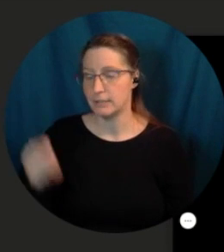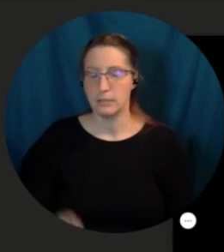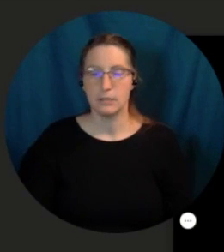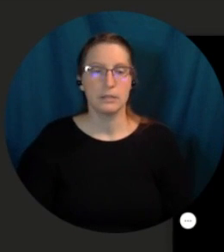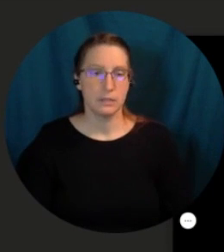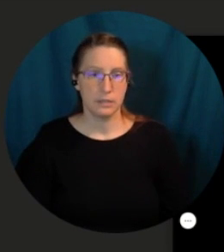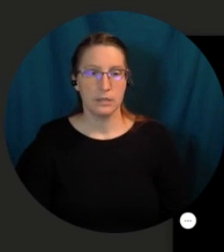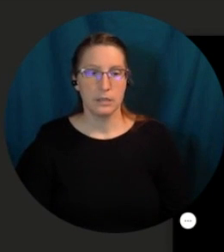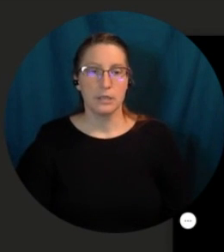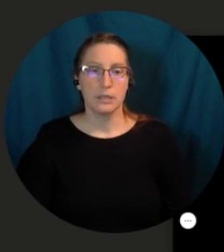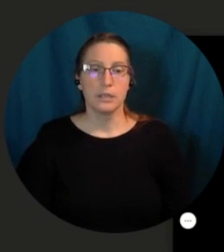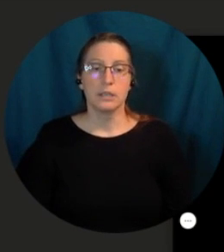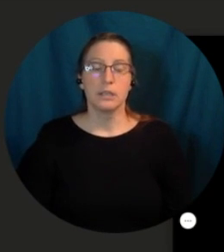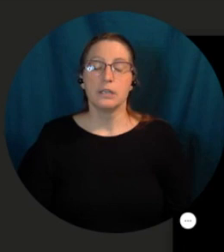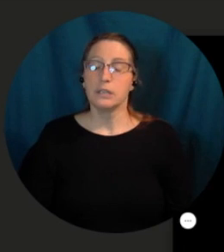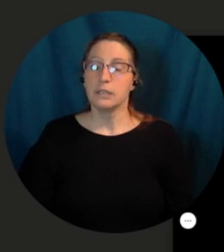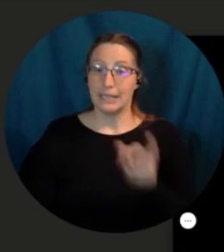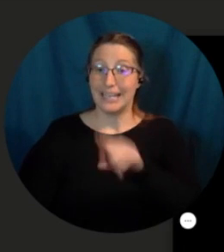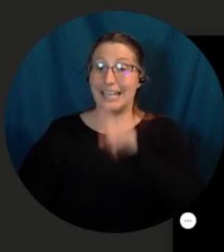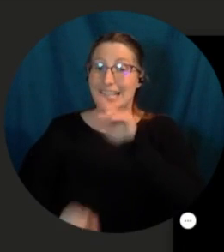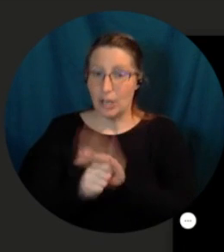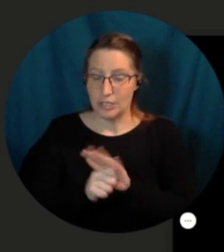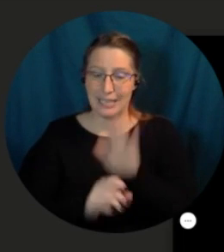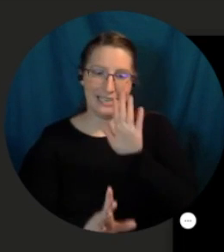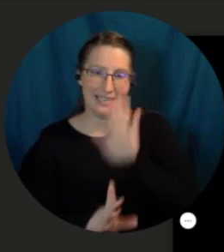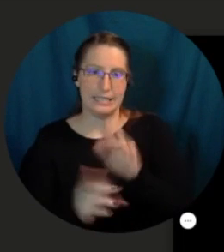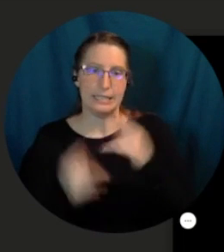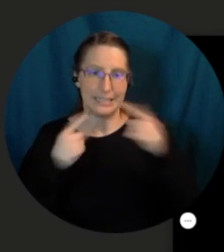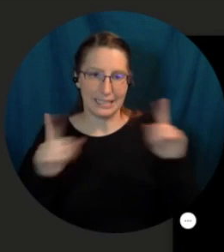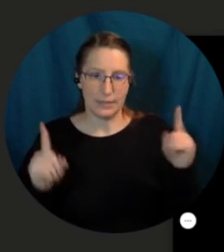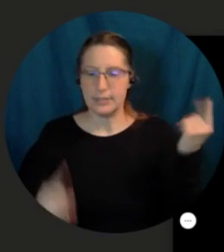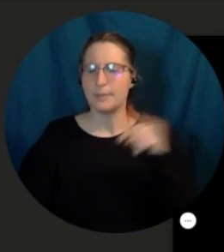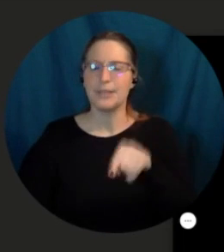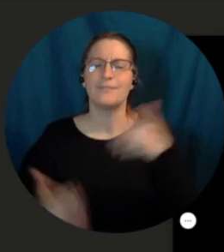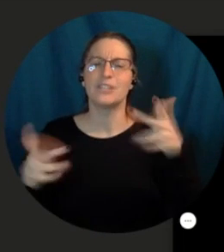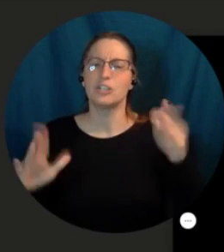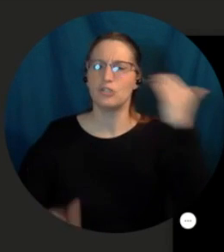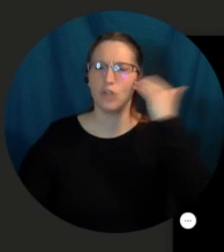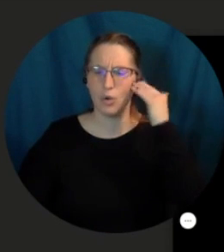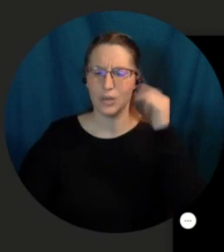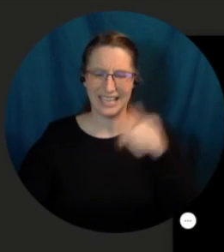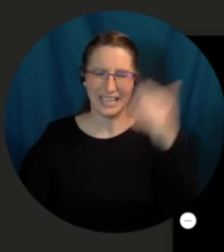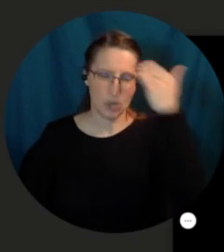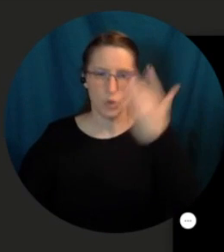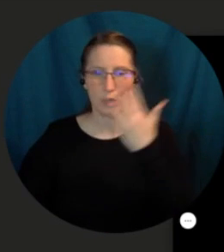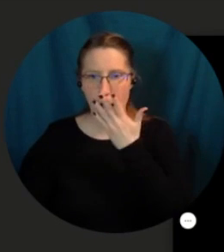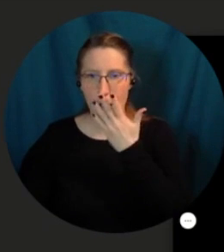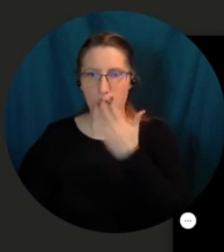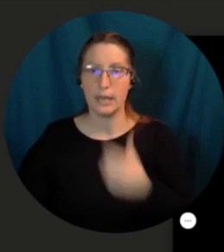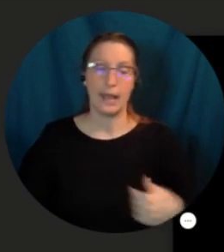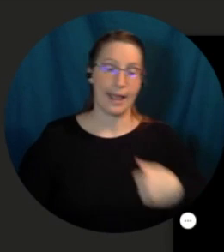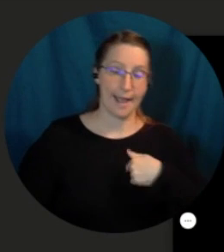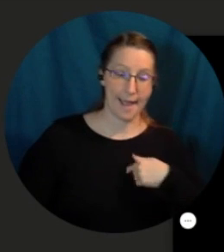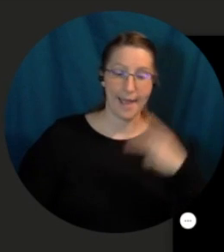It guaranteed success for something he already knew. He already knew the colors. I see the color he already knew.